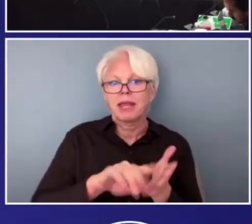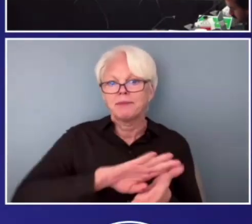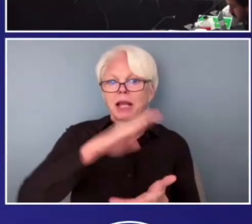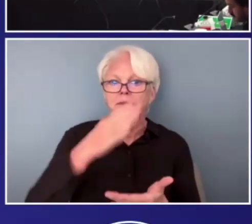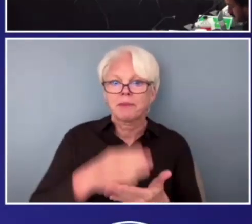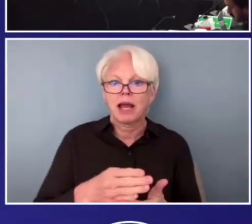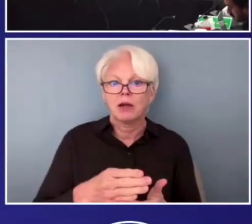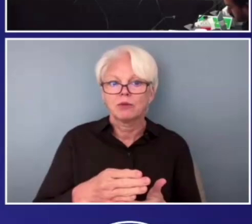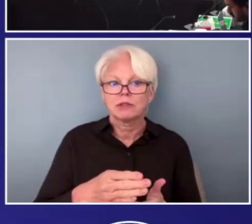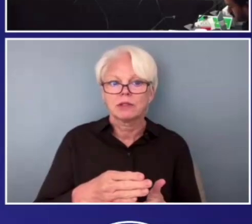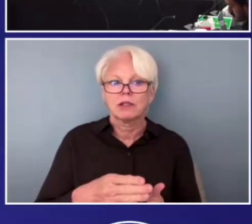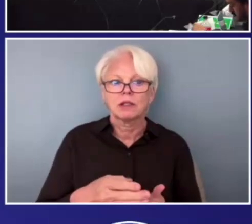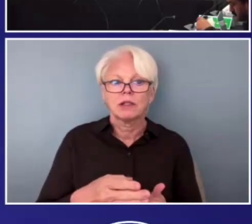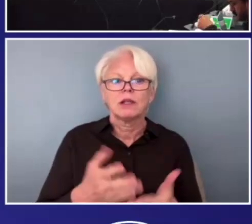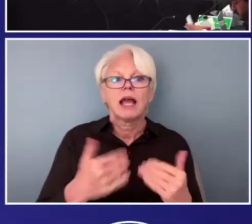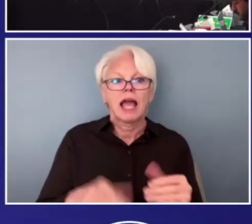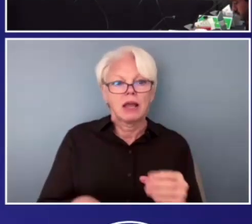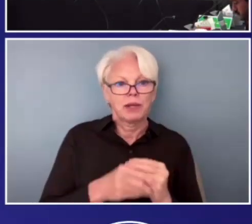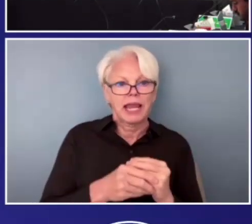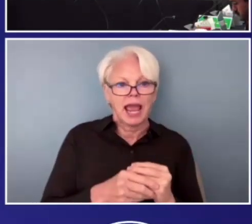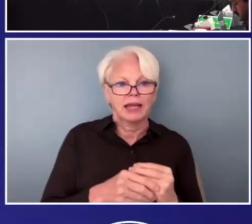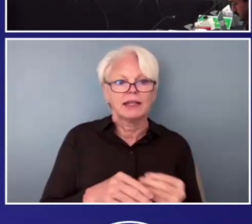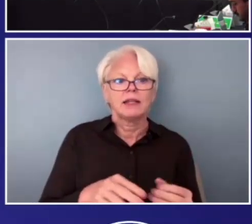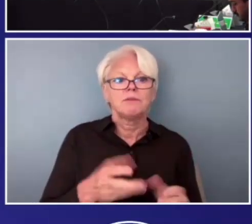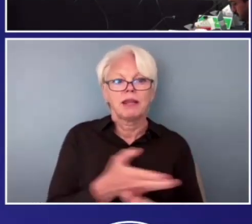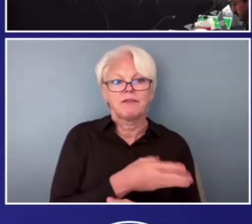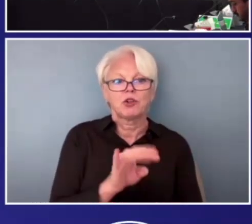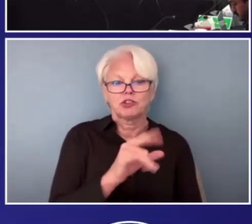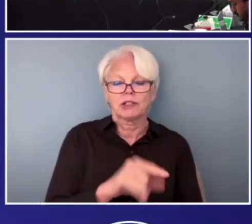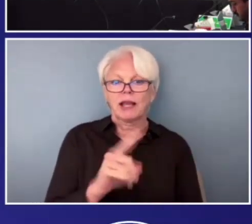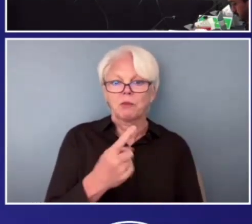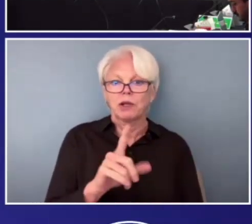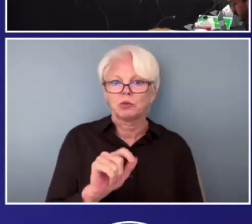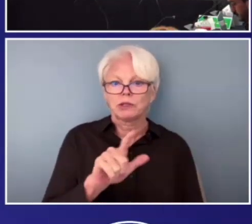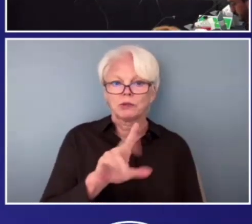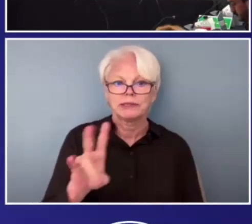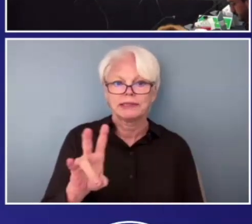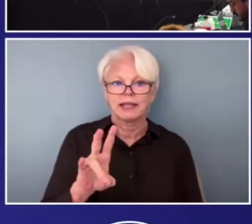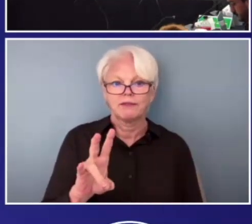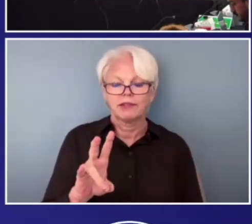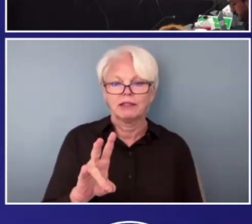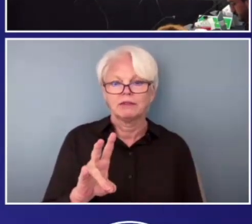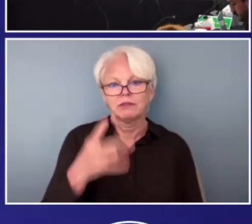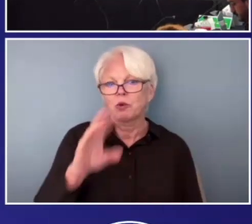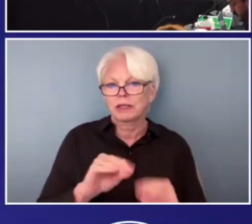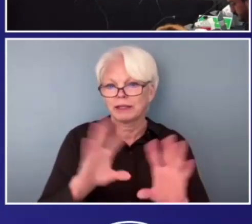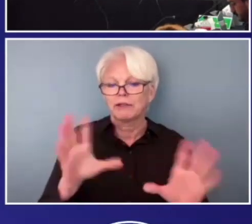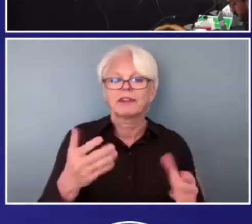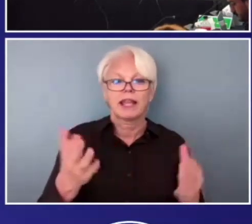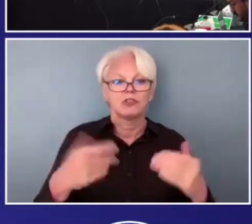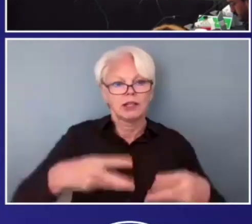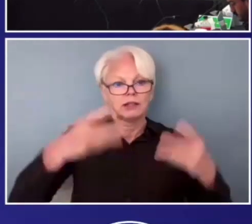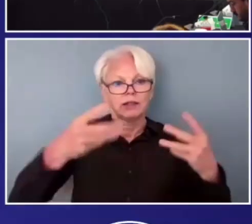We've added before July 1, 2027, to clarify. And then if we could come down a little bit, Linea, for us.